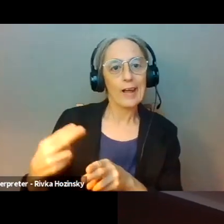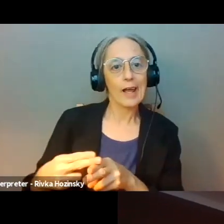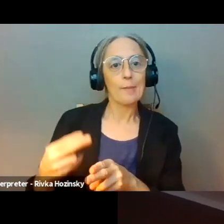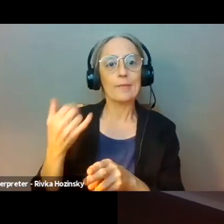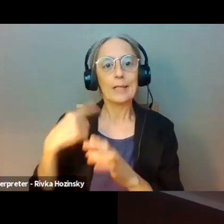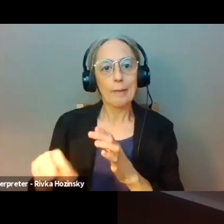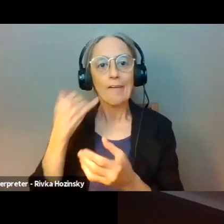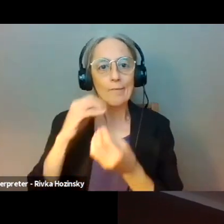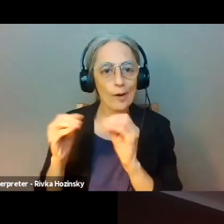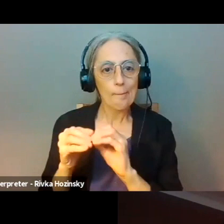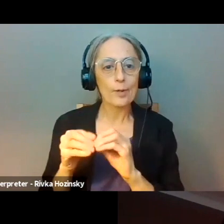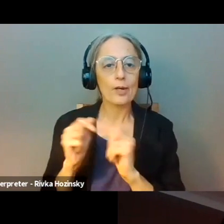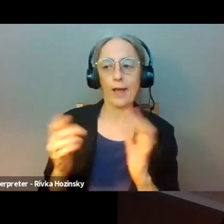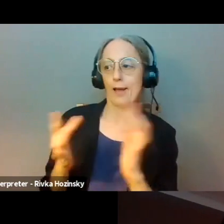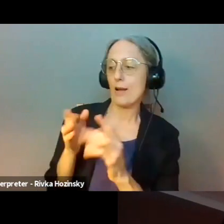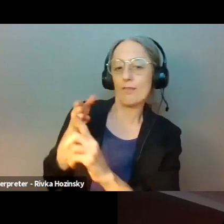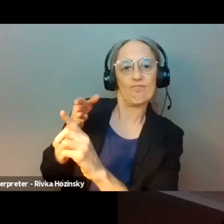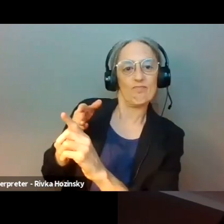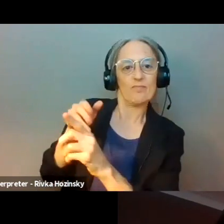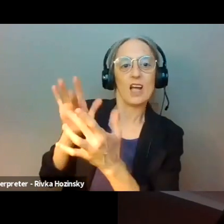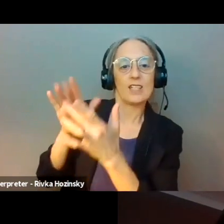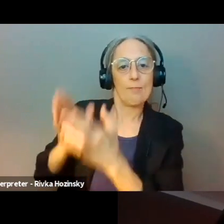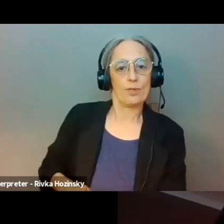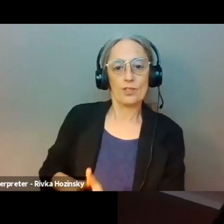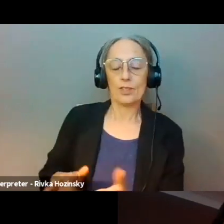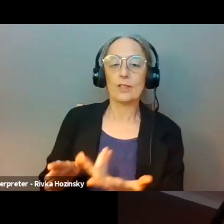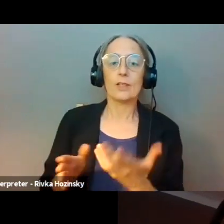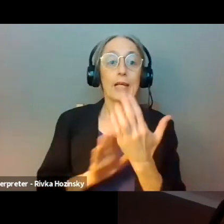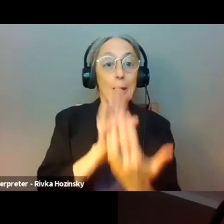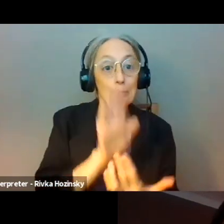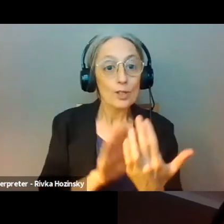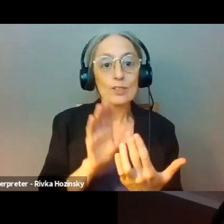whether it's for in person or virtual events to really have that conversation.